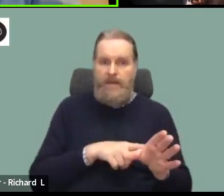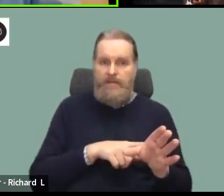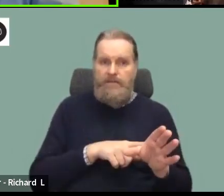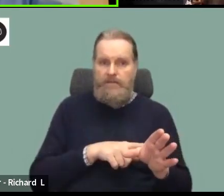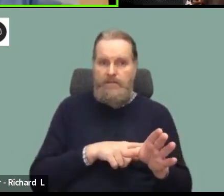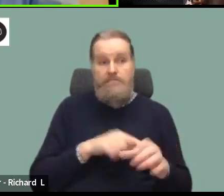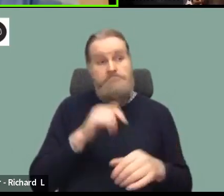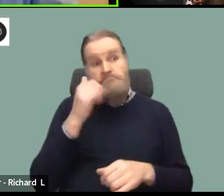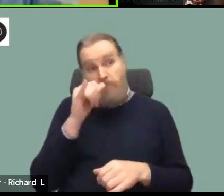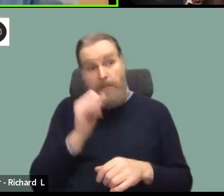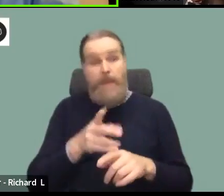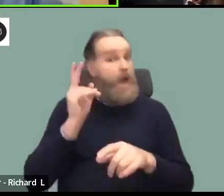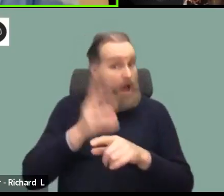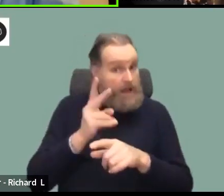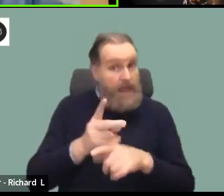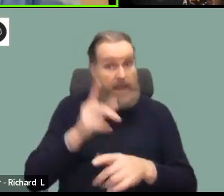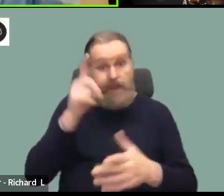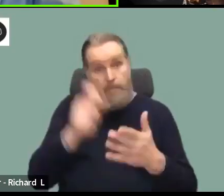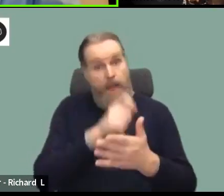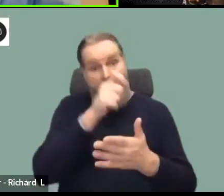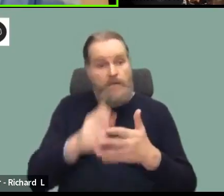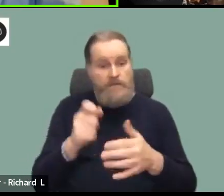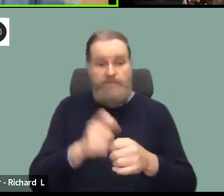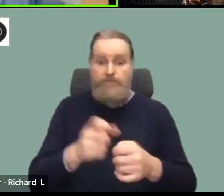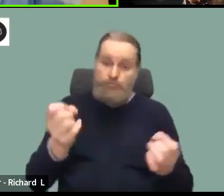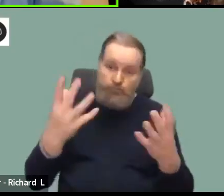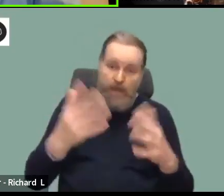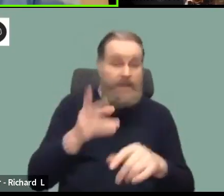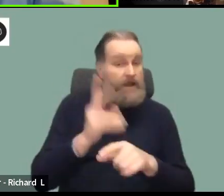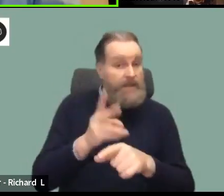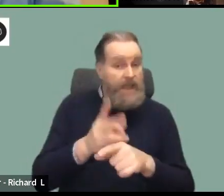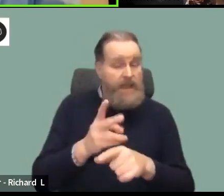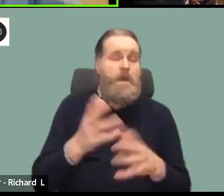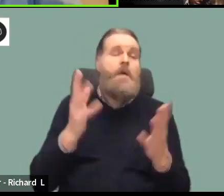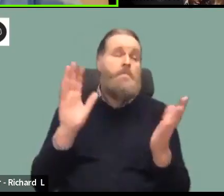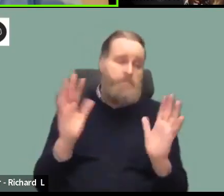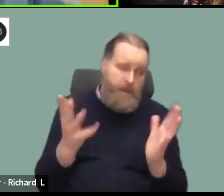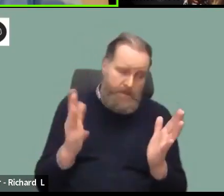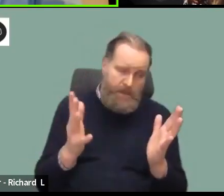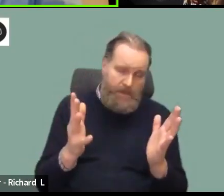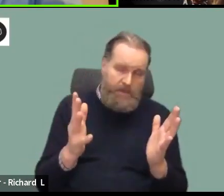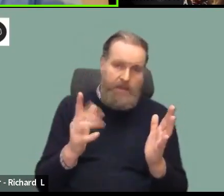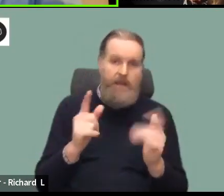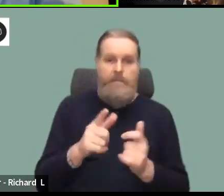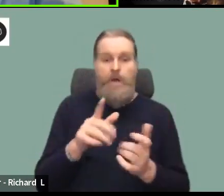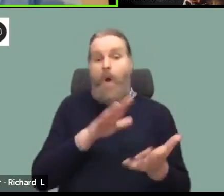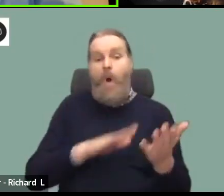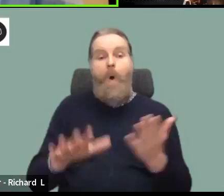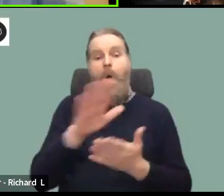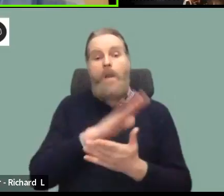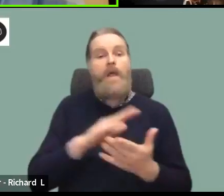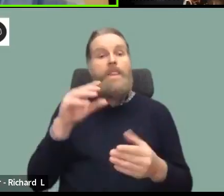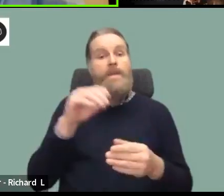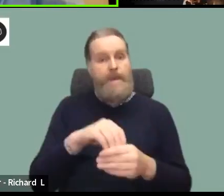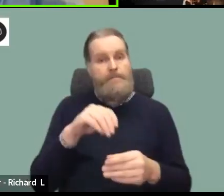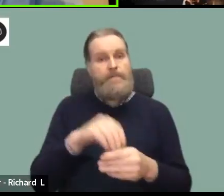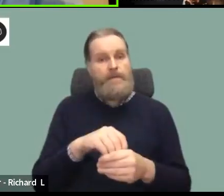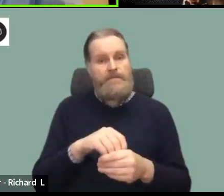And what only them be renewed if we have to rebuy that as part of that rebalance process.